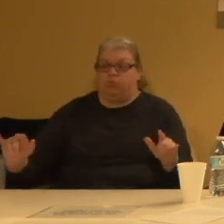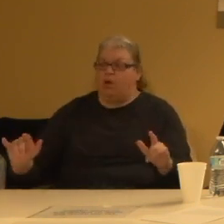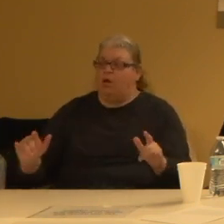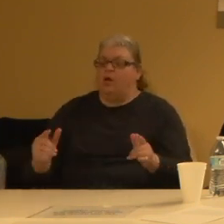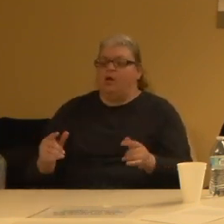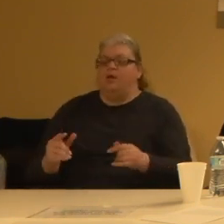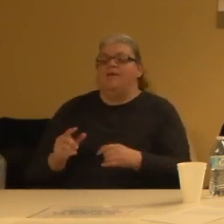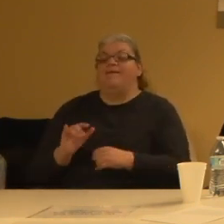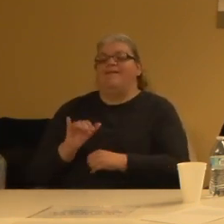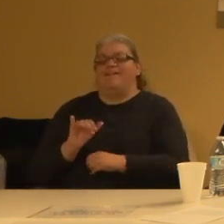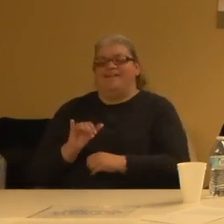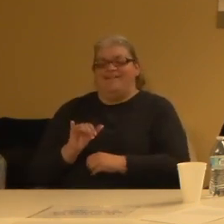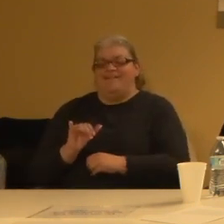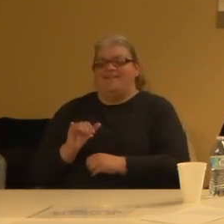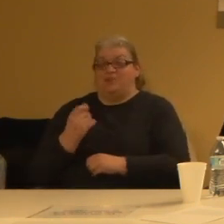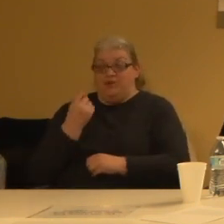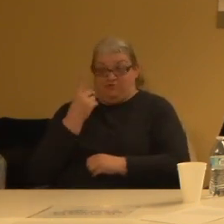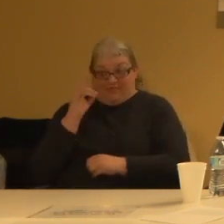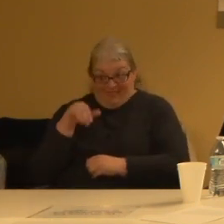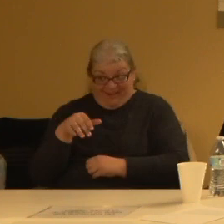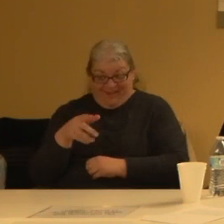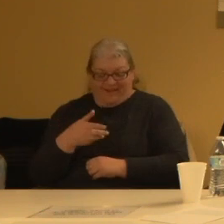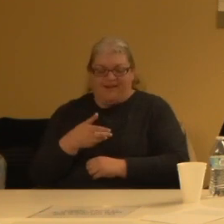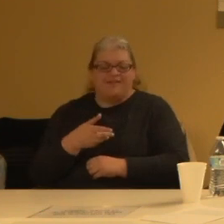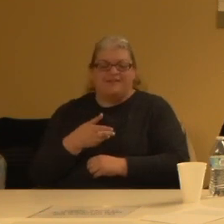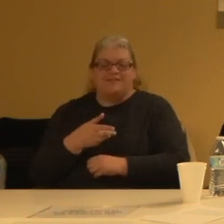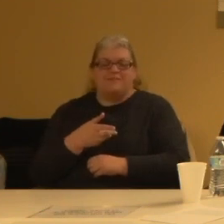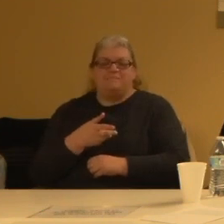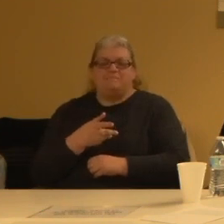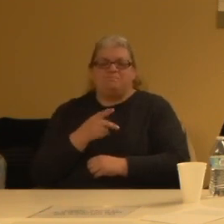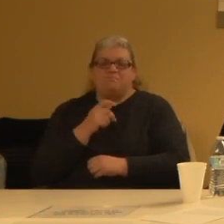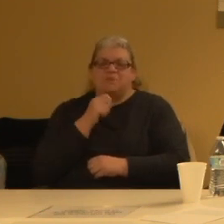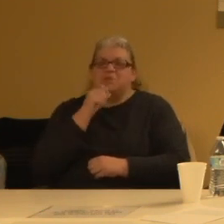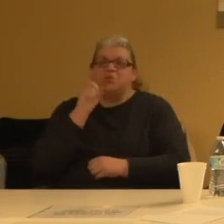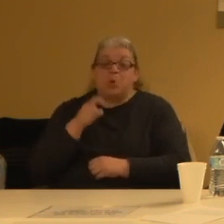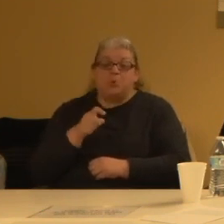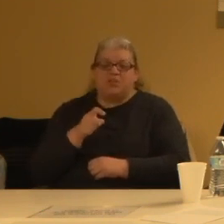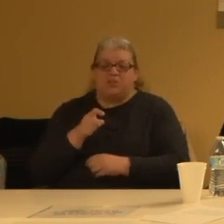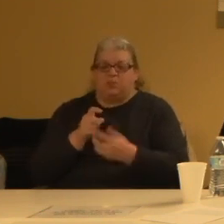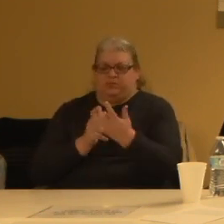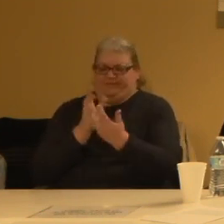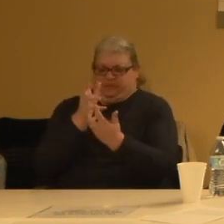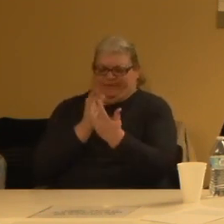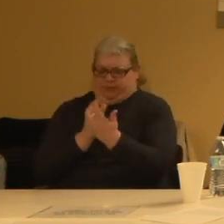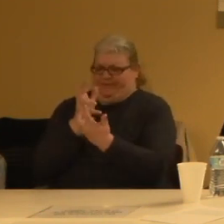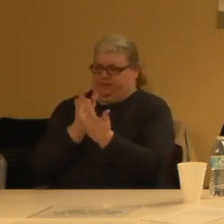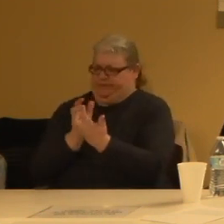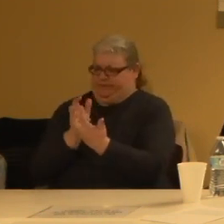there's not a need to try to, you know, shove someone's work into a hole that it doesn't fit into.